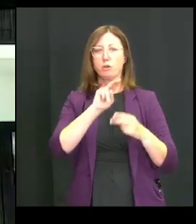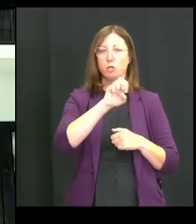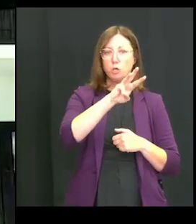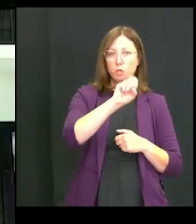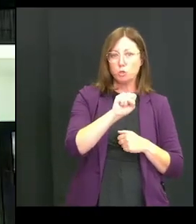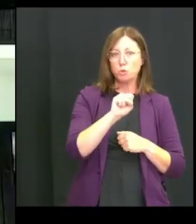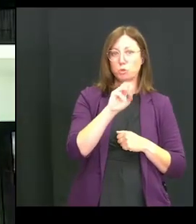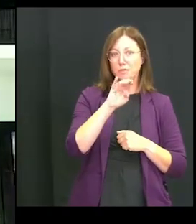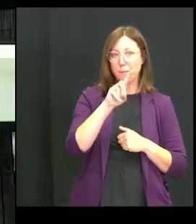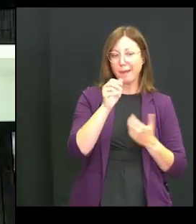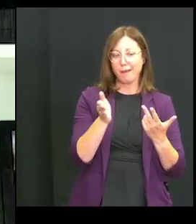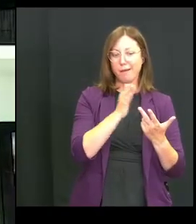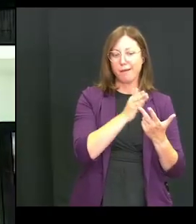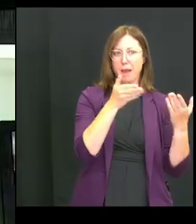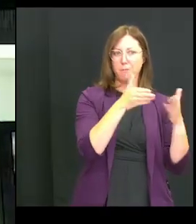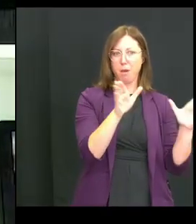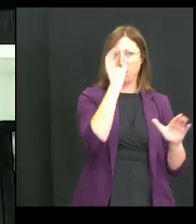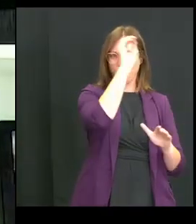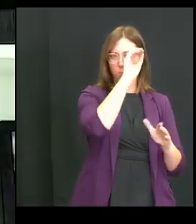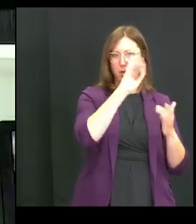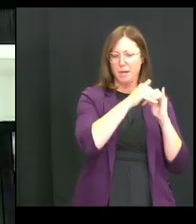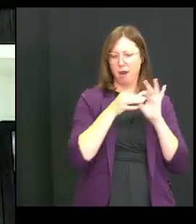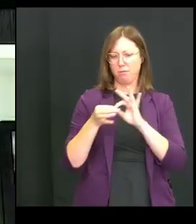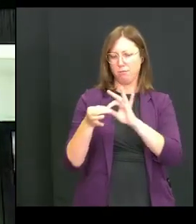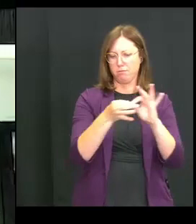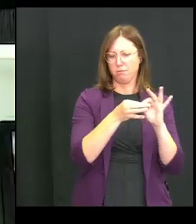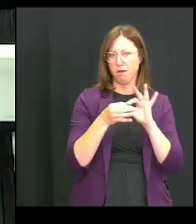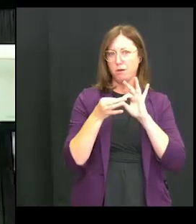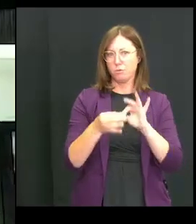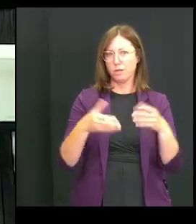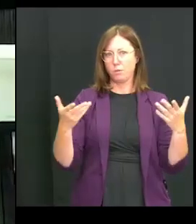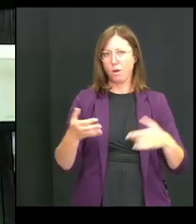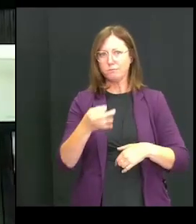particularly as they relate to issues of expert or scientific consensus.